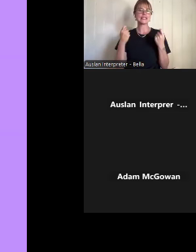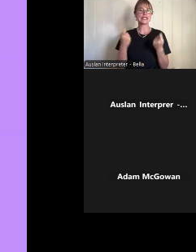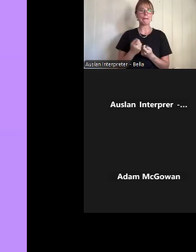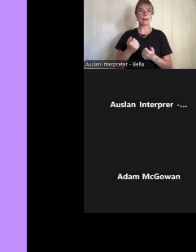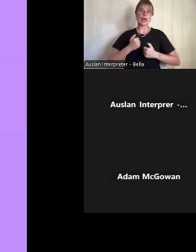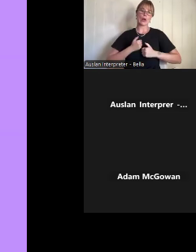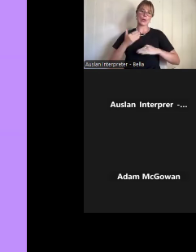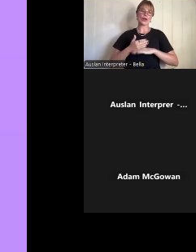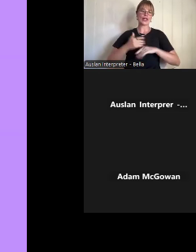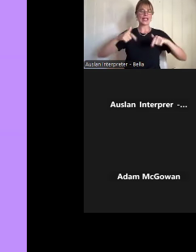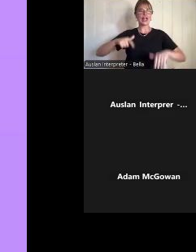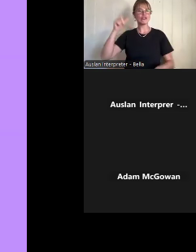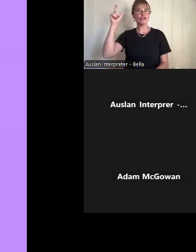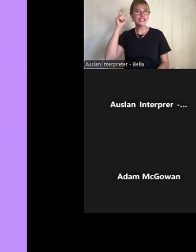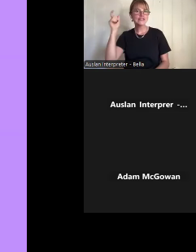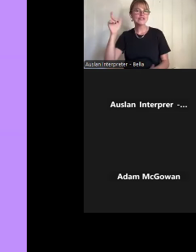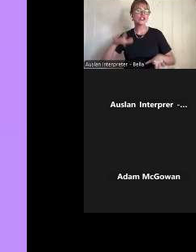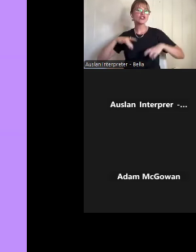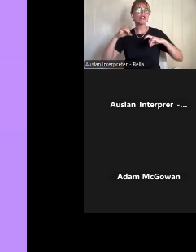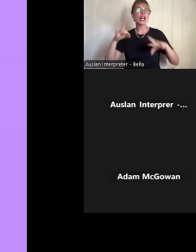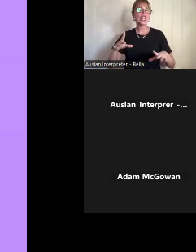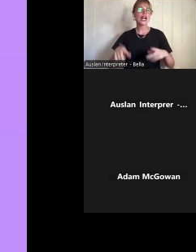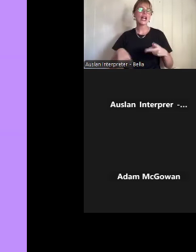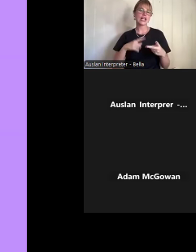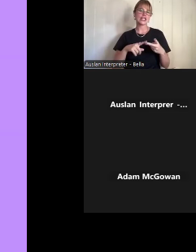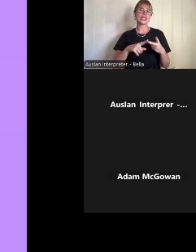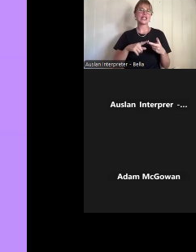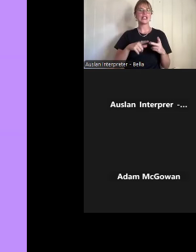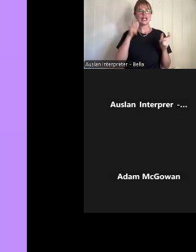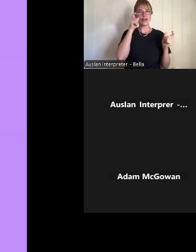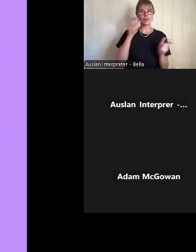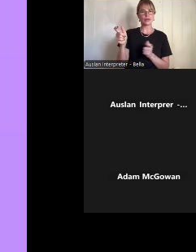Creative Australia, and the governance program and the work that we've been doing over the past few